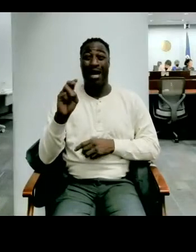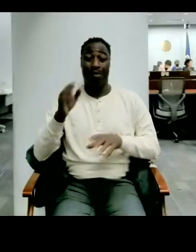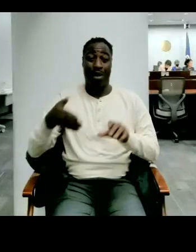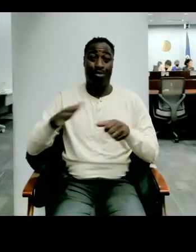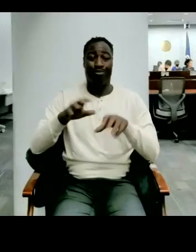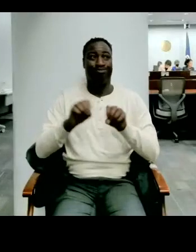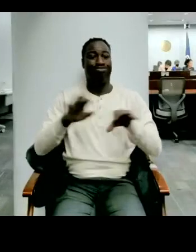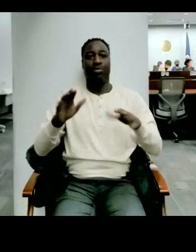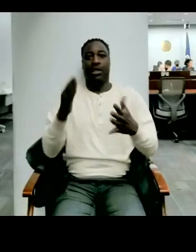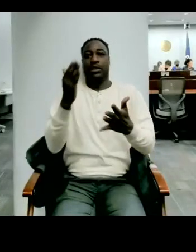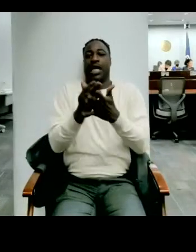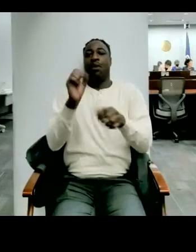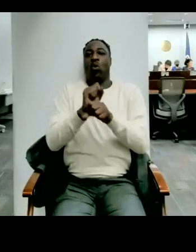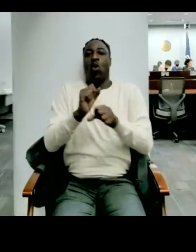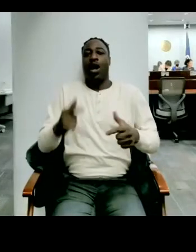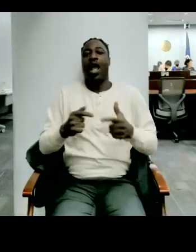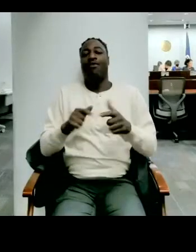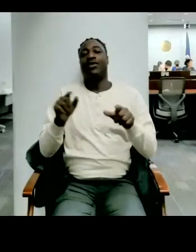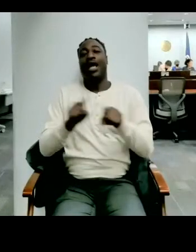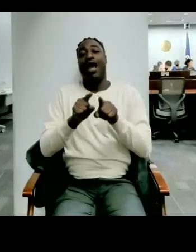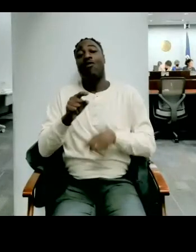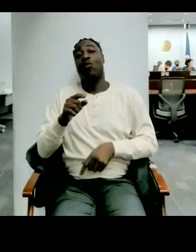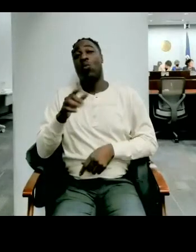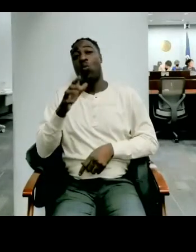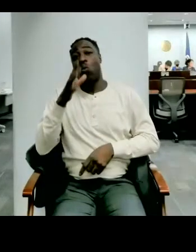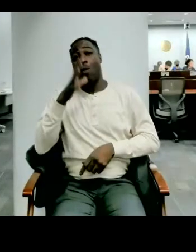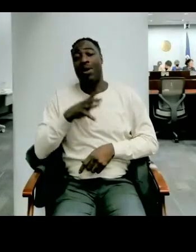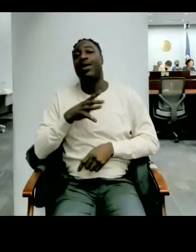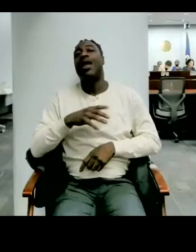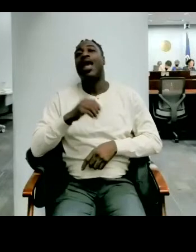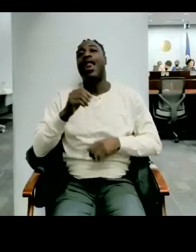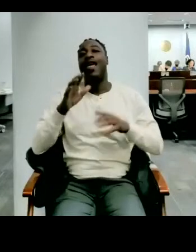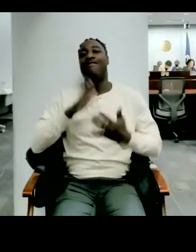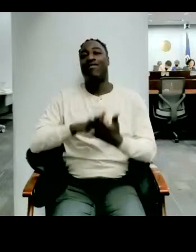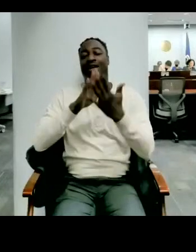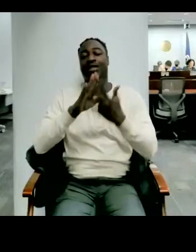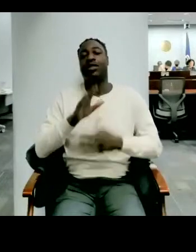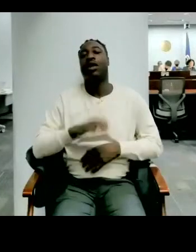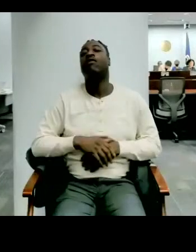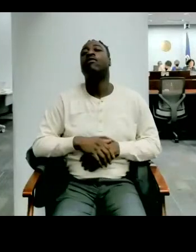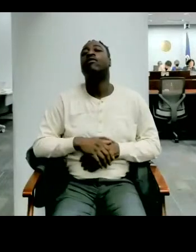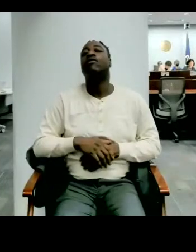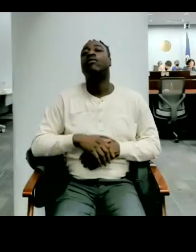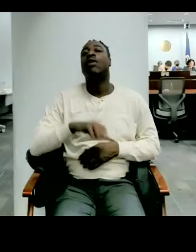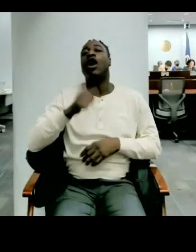work lives of women as caregivers and in the face of ever more virulent attacks on